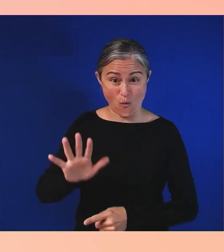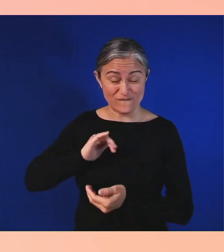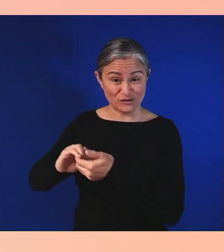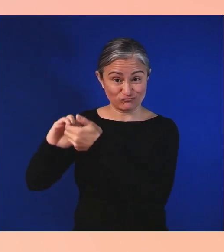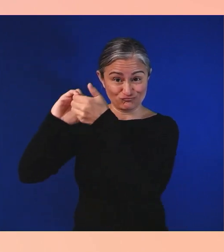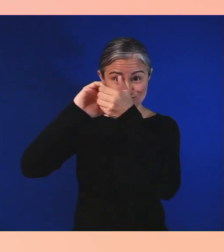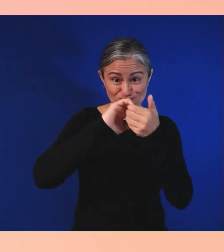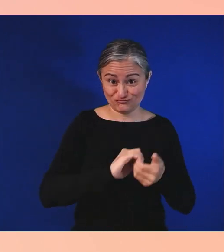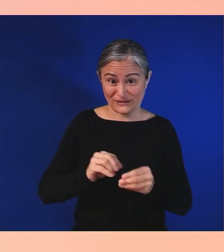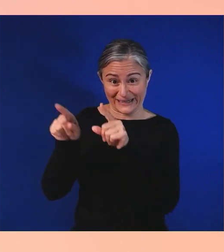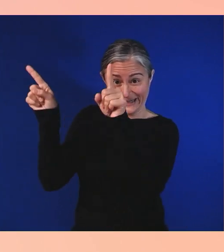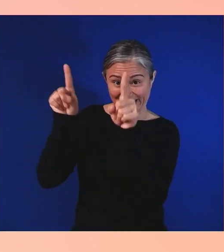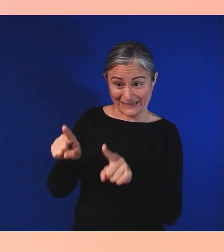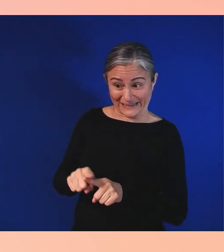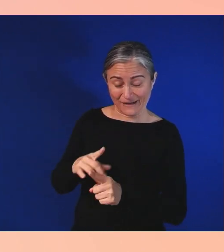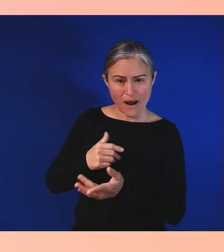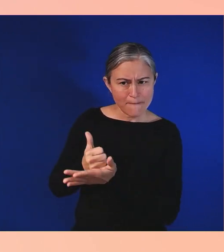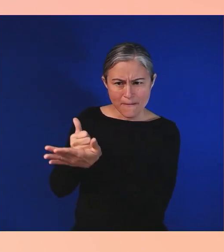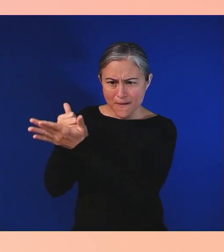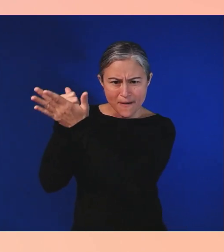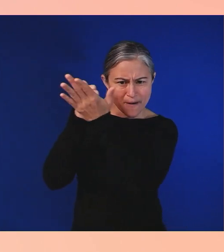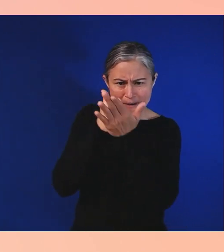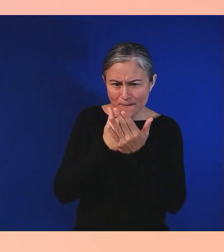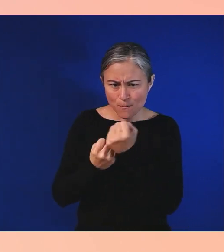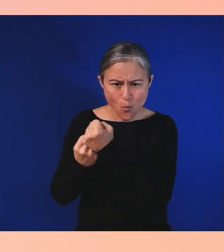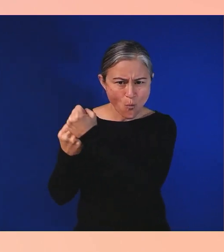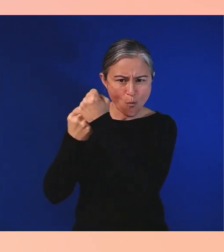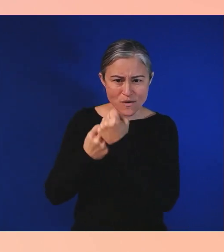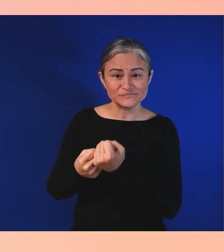I found it extremely challenging that collating